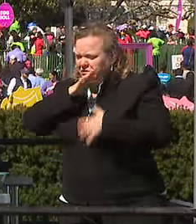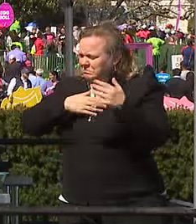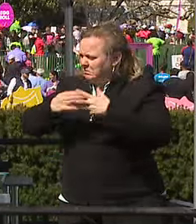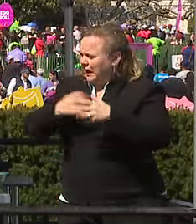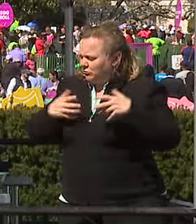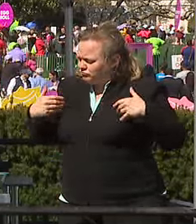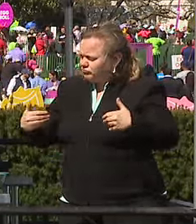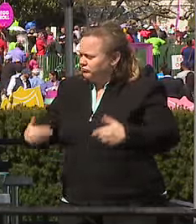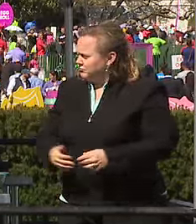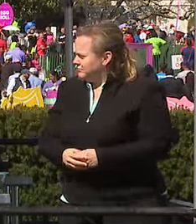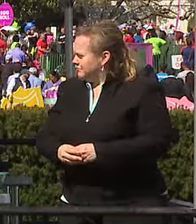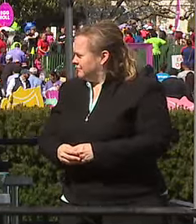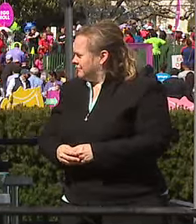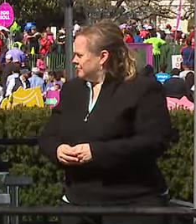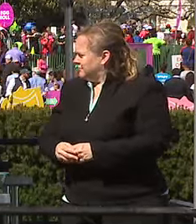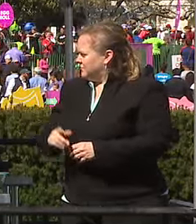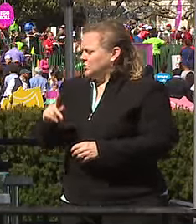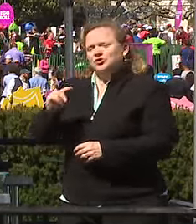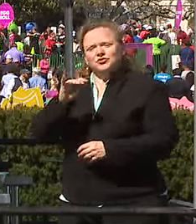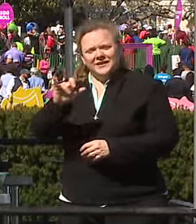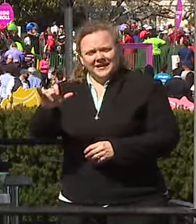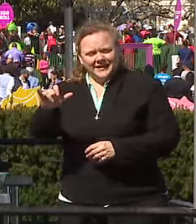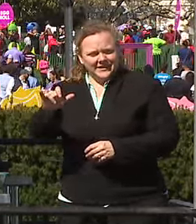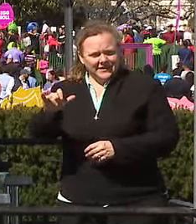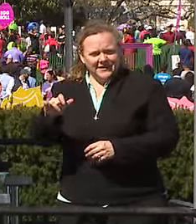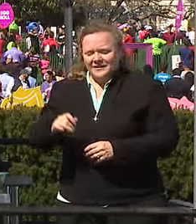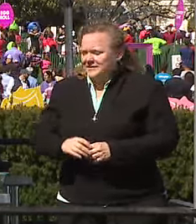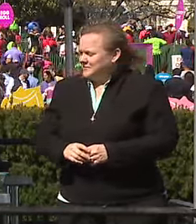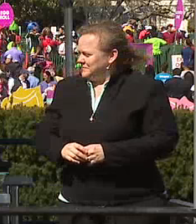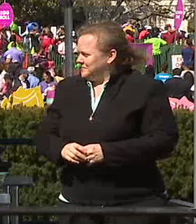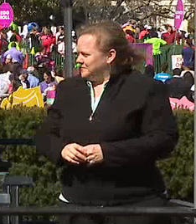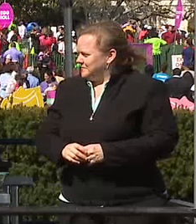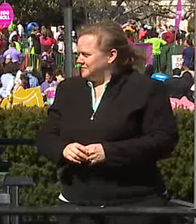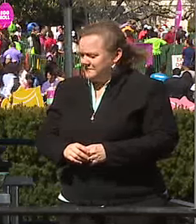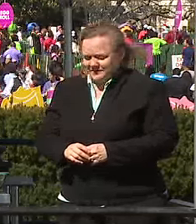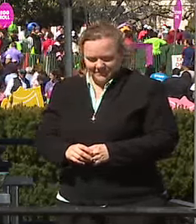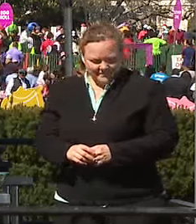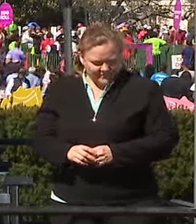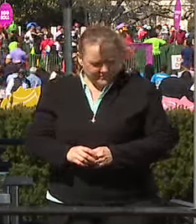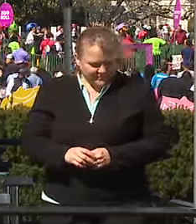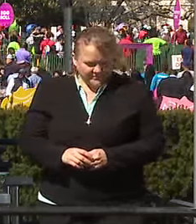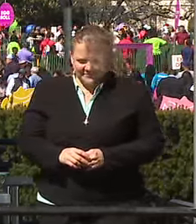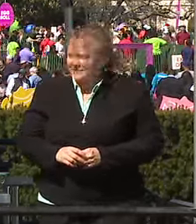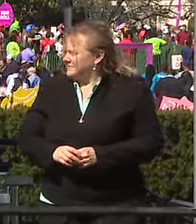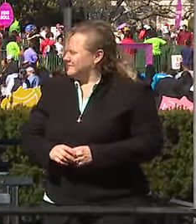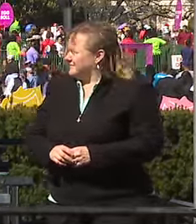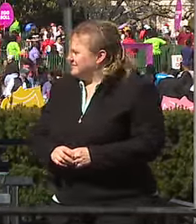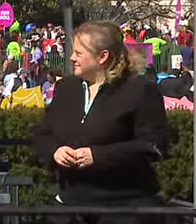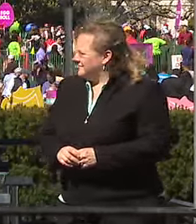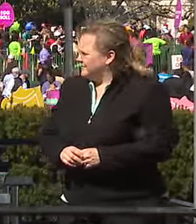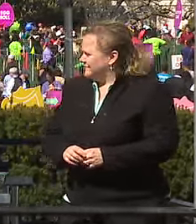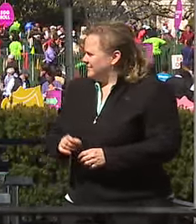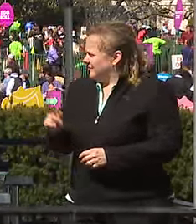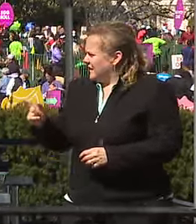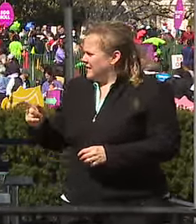Sure, and then you come over here, and then stack it as they go, okay? All right, on this side we're going to make a jackfruit and watermelon smoothie, while they're